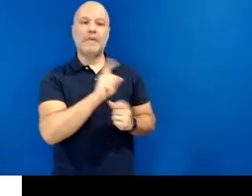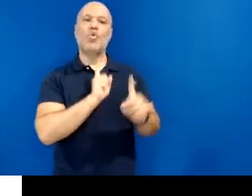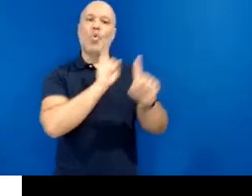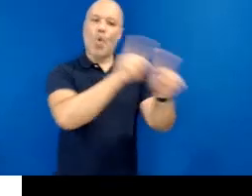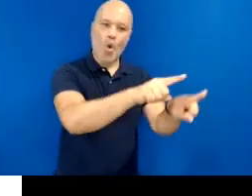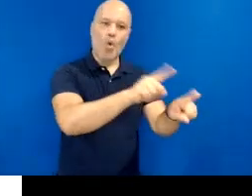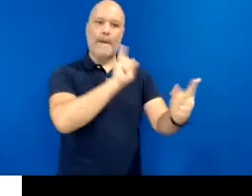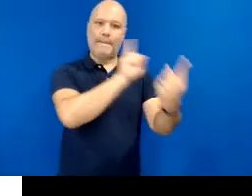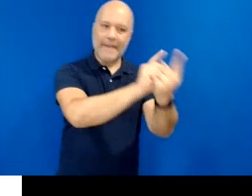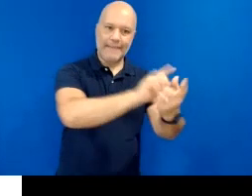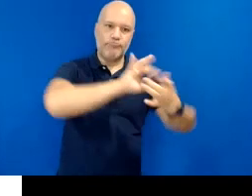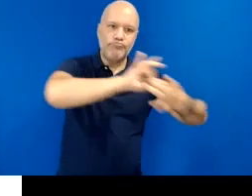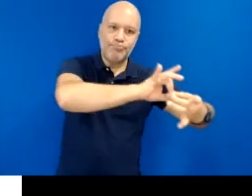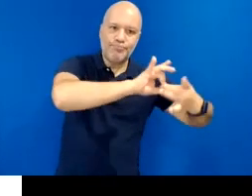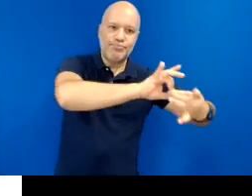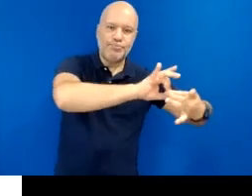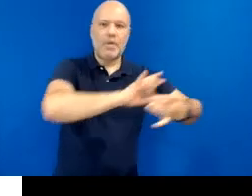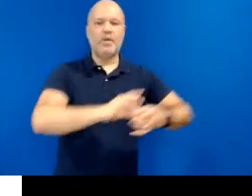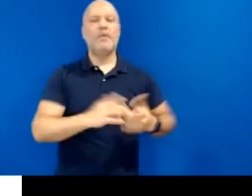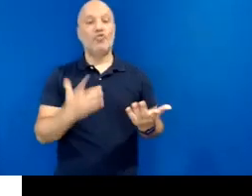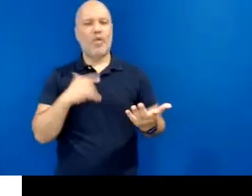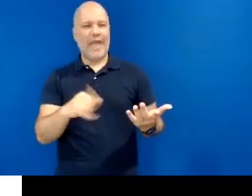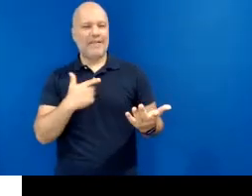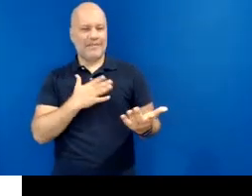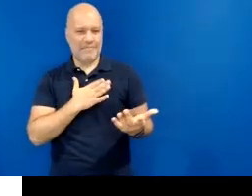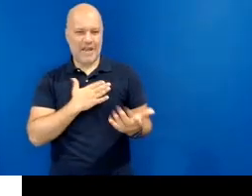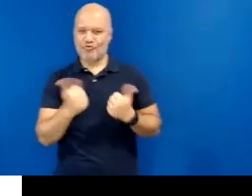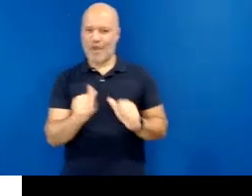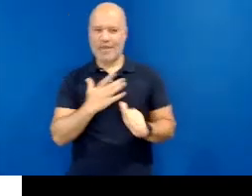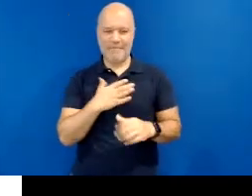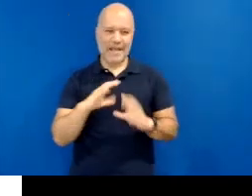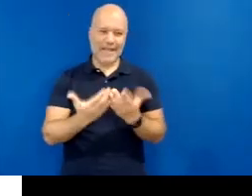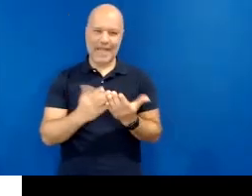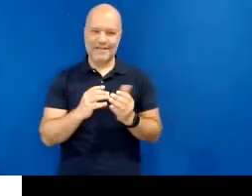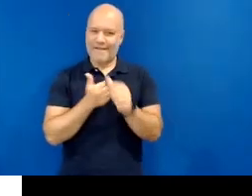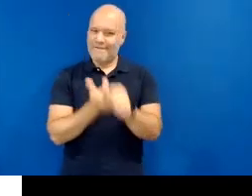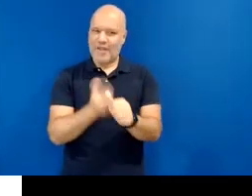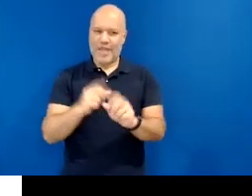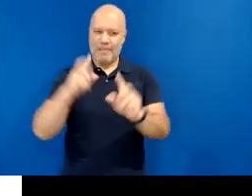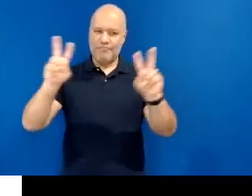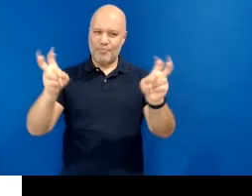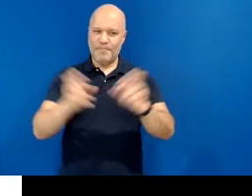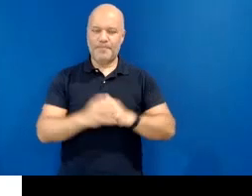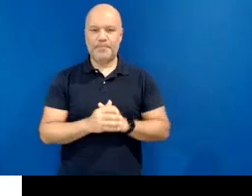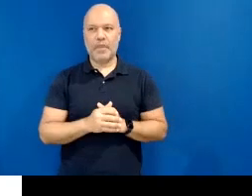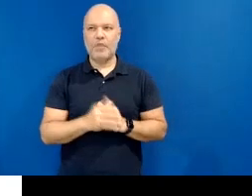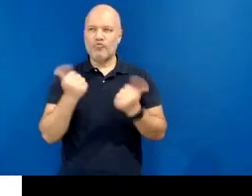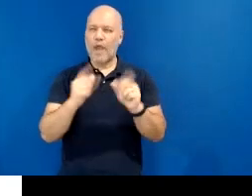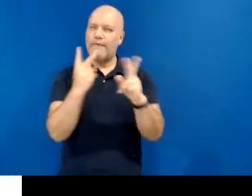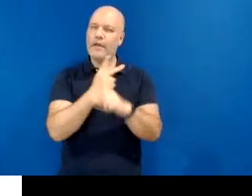So I do that in my class, like, where's the student coming from? Once you've made that connection, right?